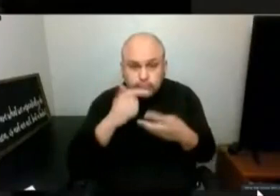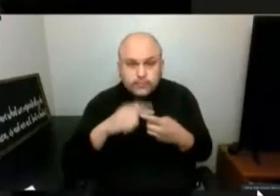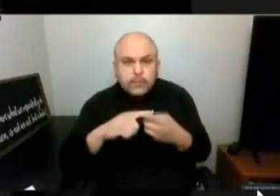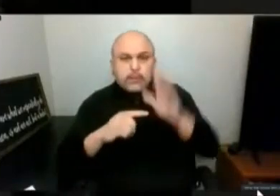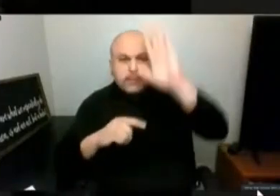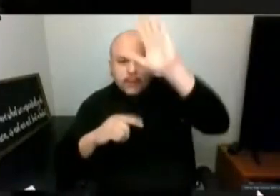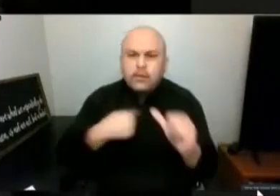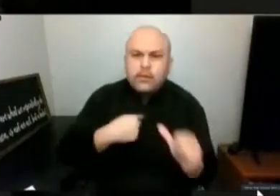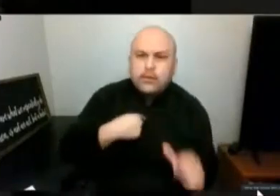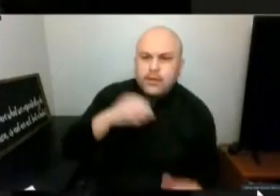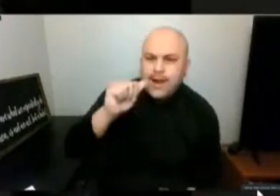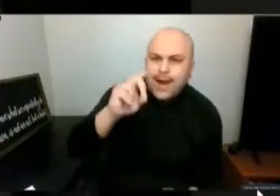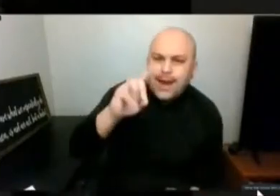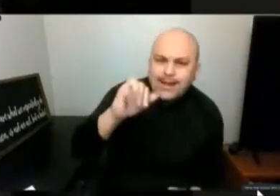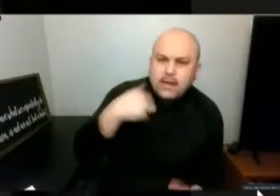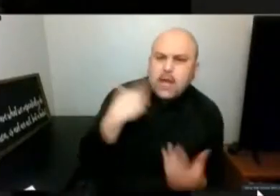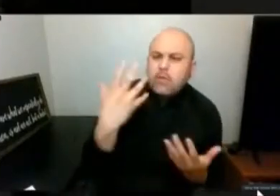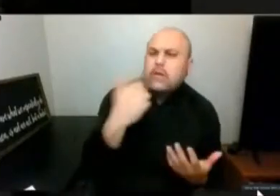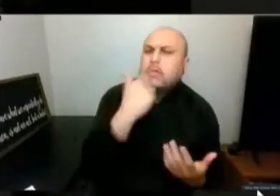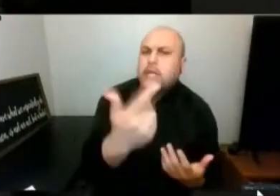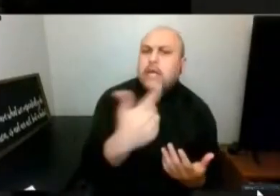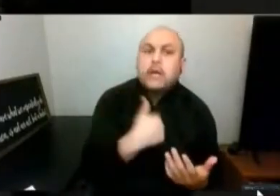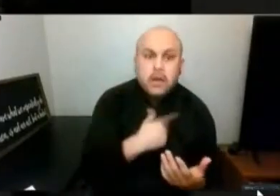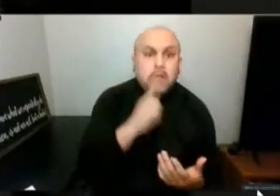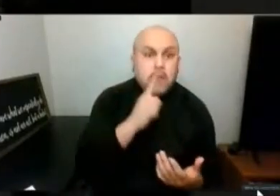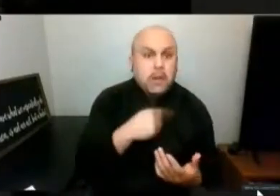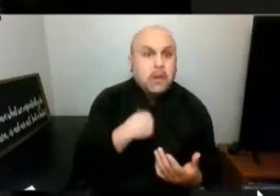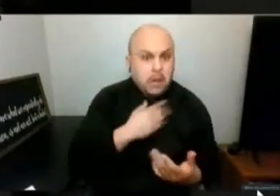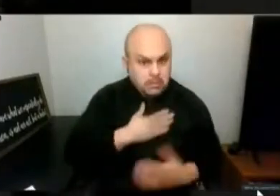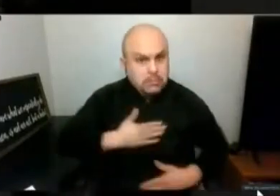I just want to say I really enjoyed this subcommittee.